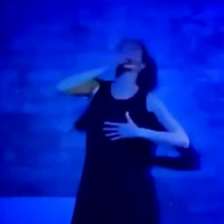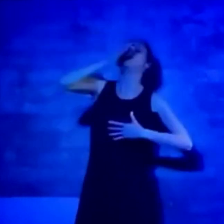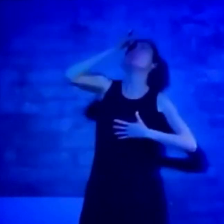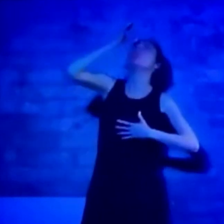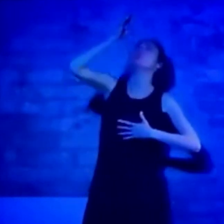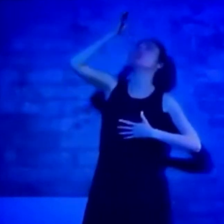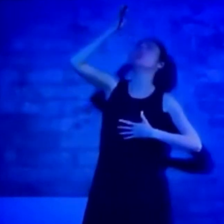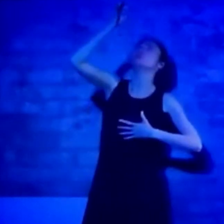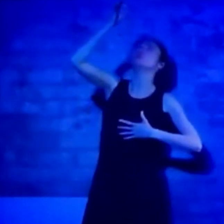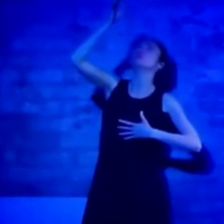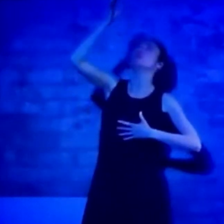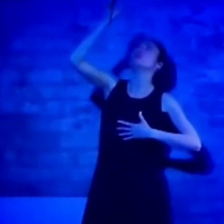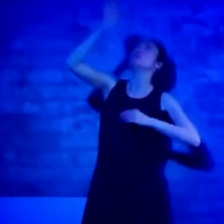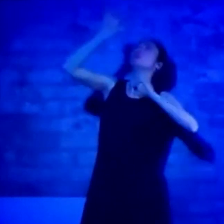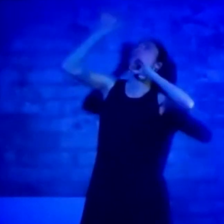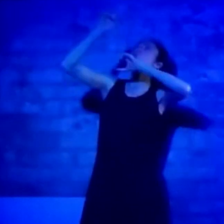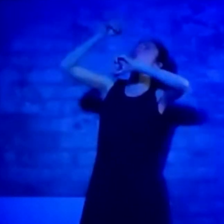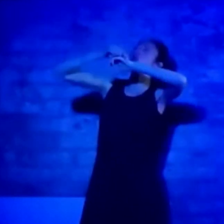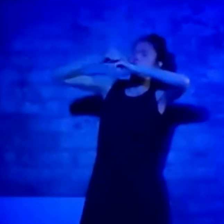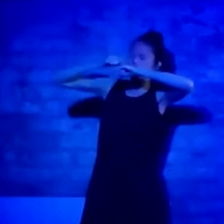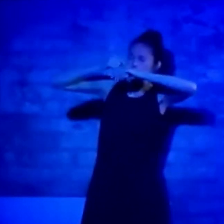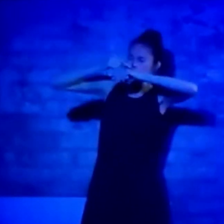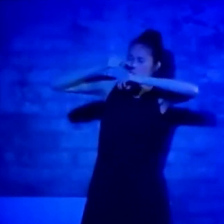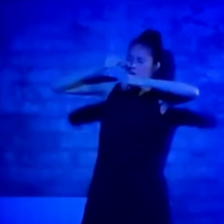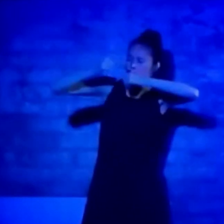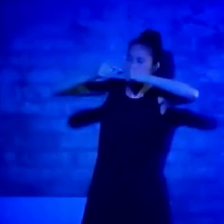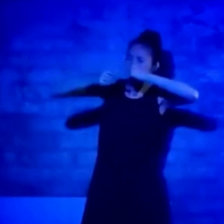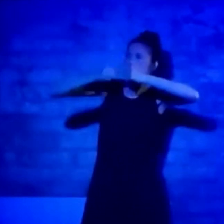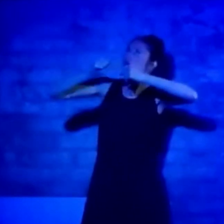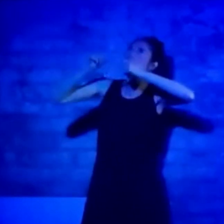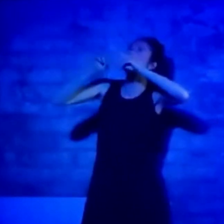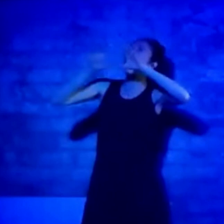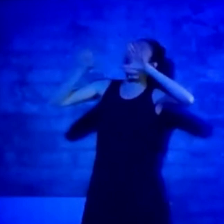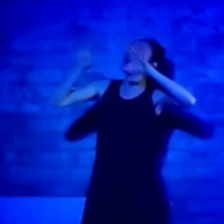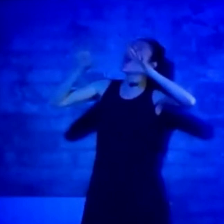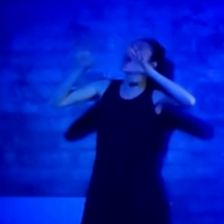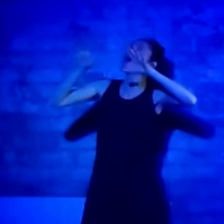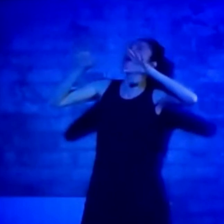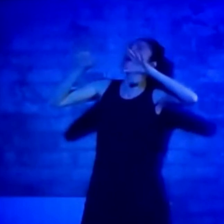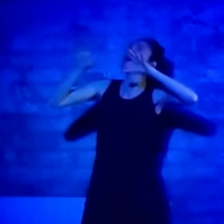How many eyes hath gazed upon thee & how many of those eyes hath or shall disappear?